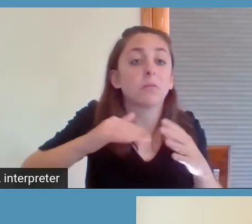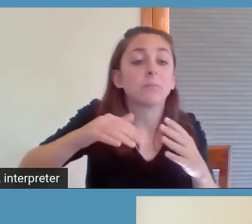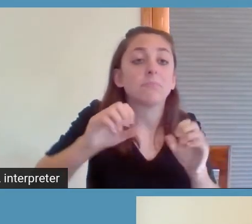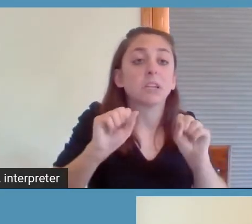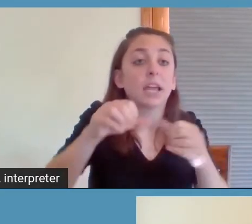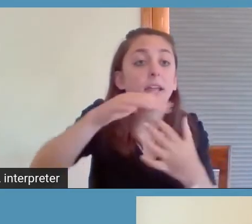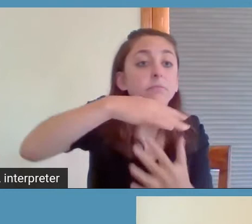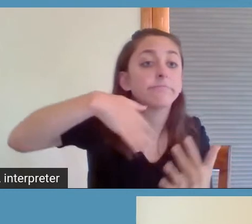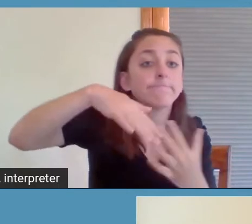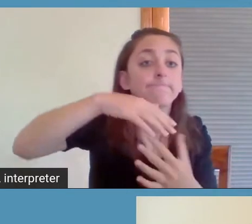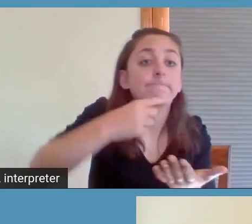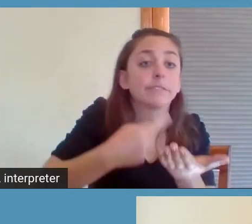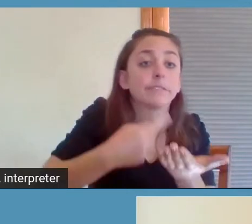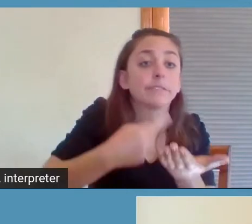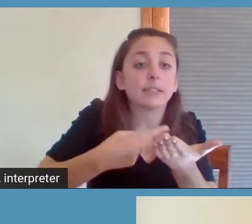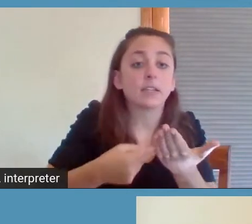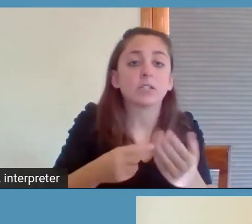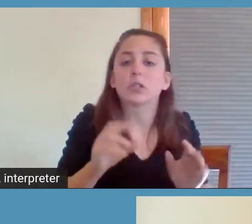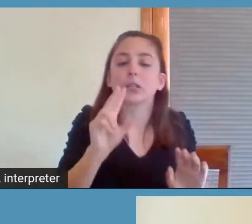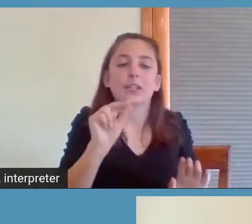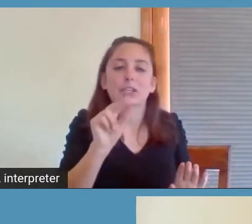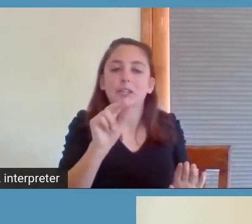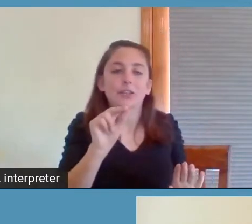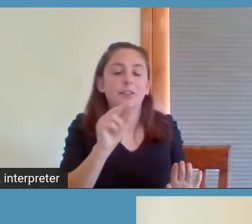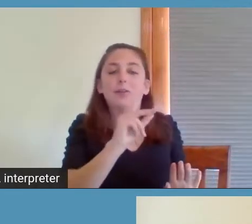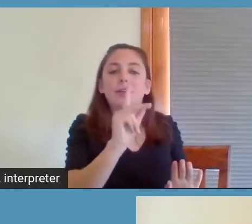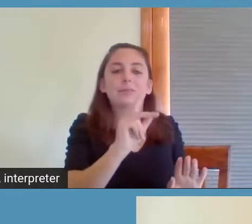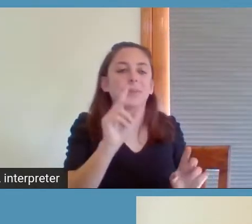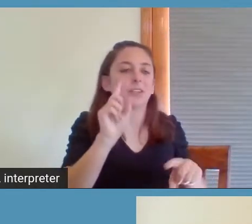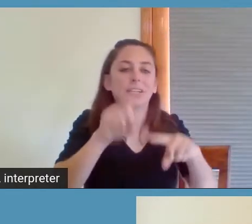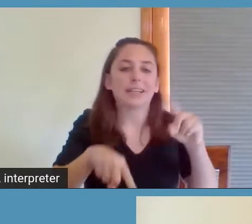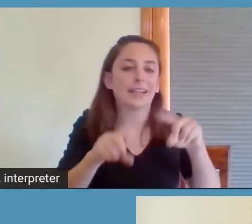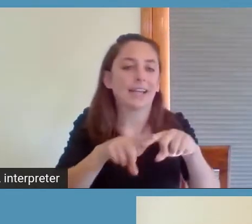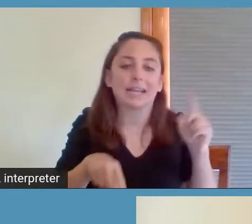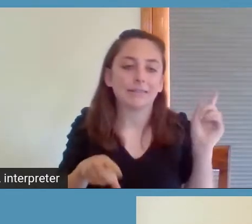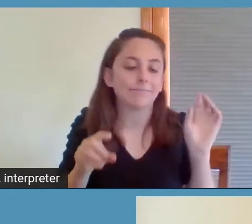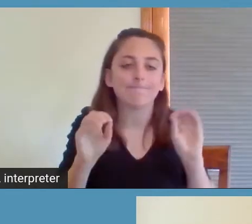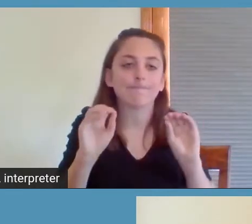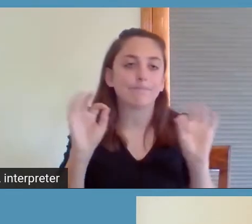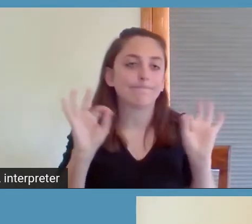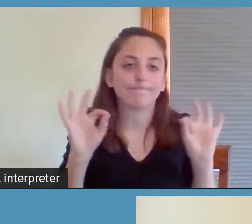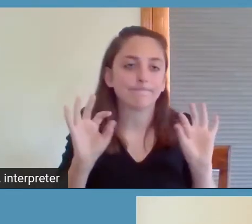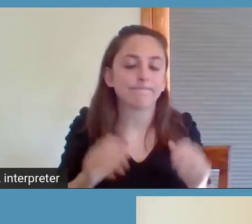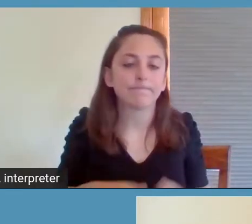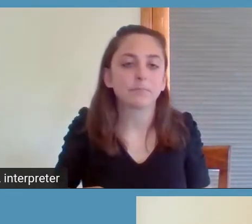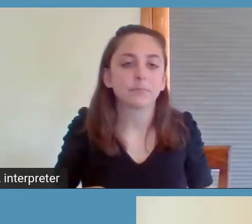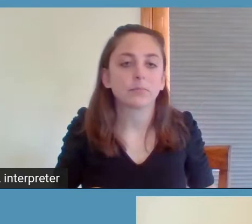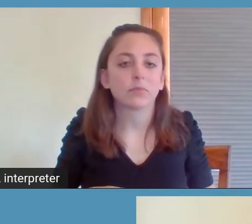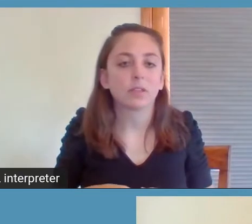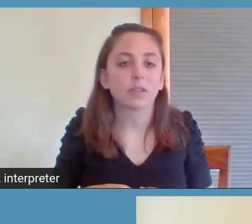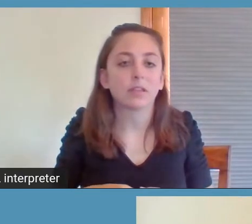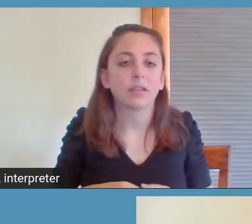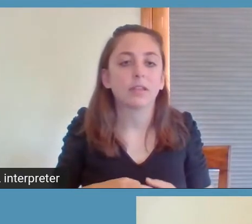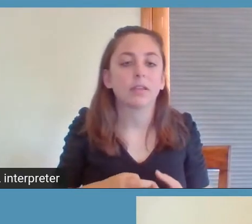no user interactivity not at all um yeah you can maybe be in there but you won't see there's no